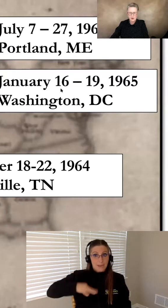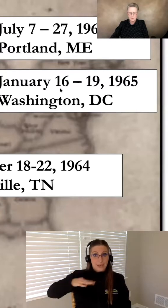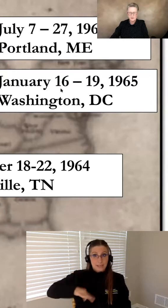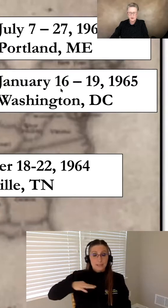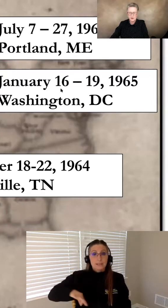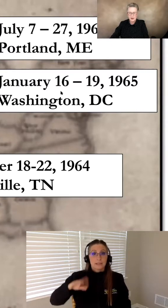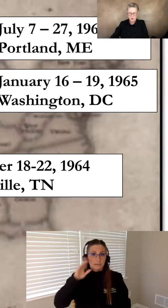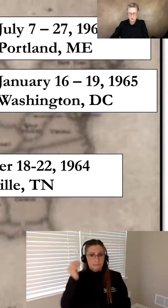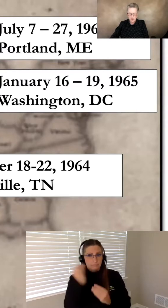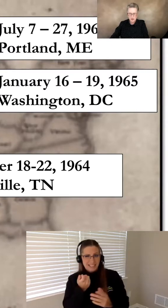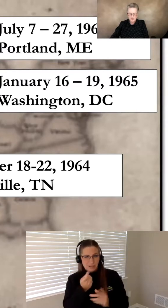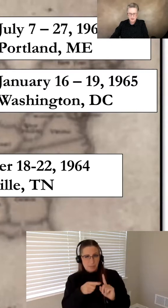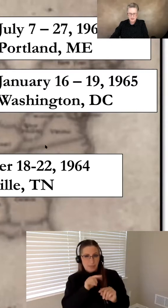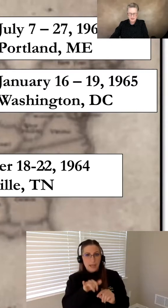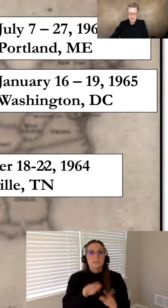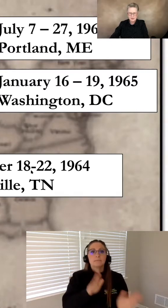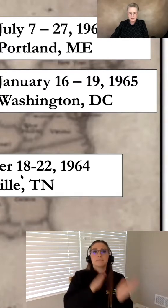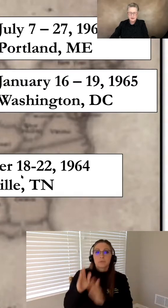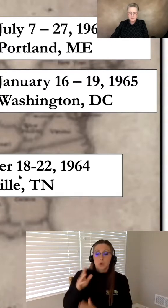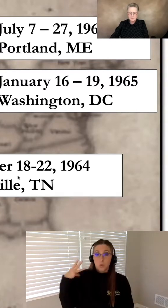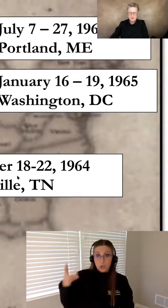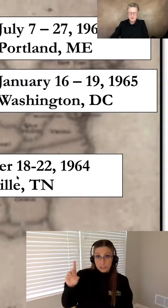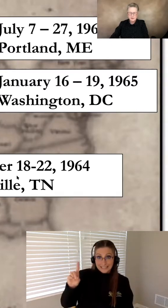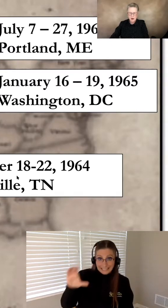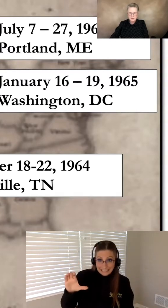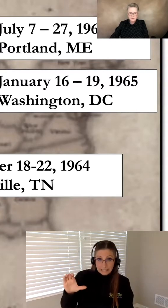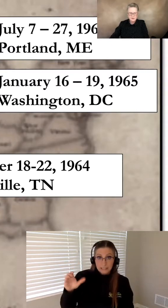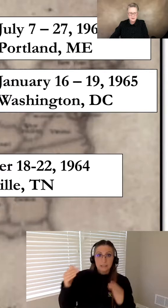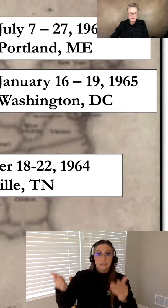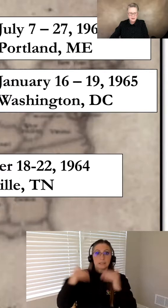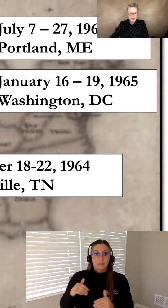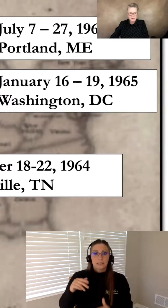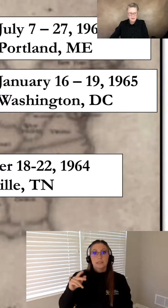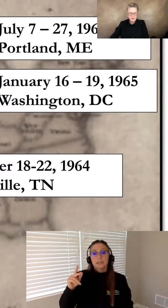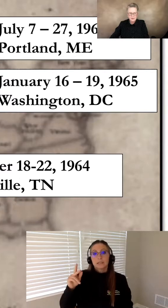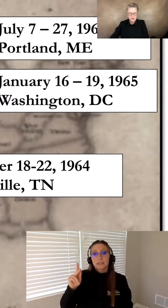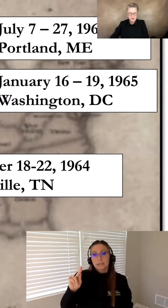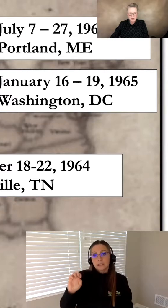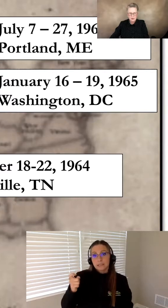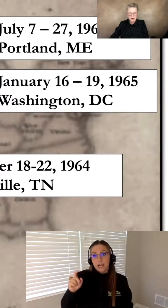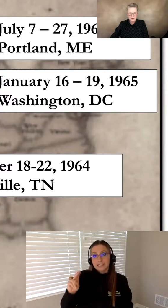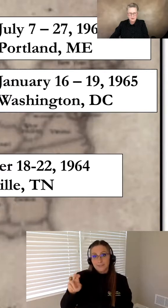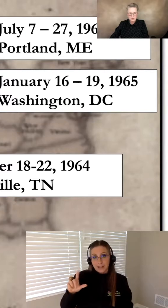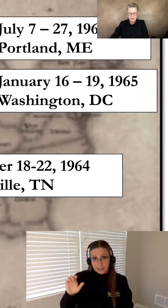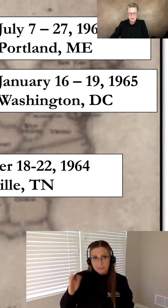one. Then we had one in Washington DC, then in Knoxville and then this July 9th to 11th